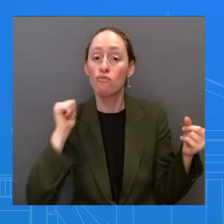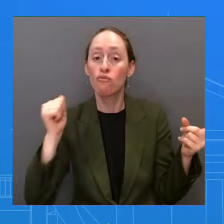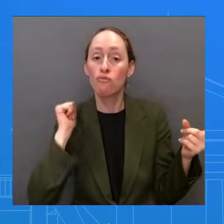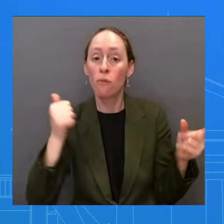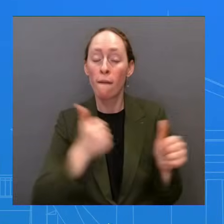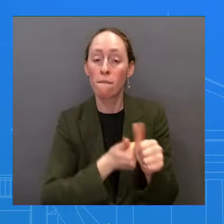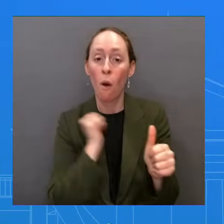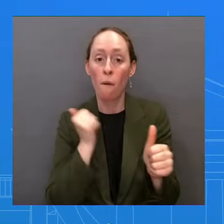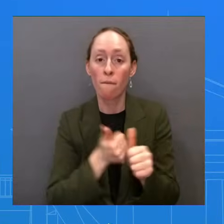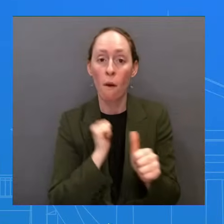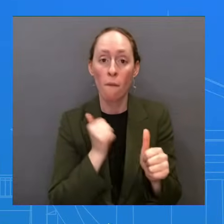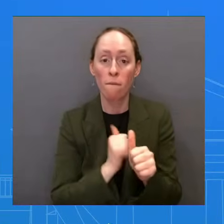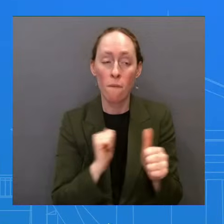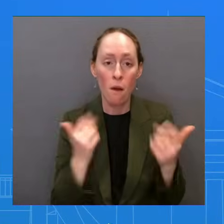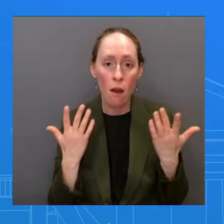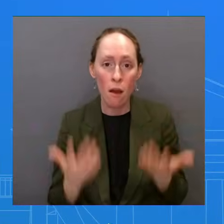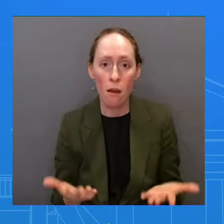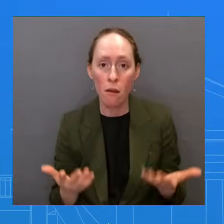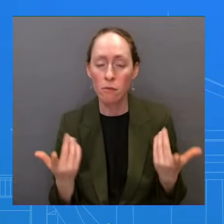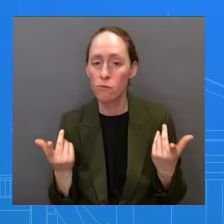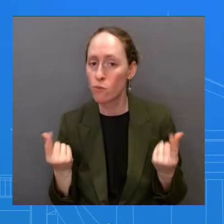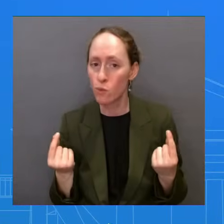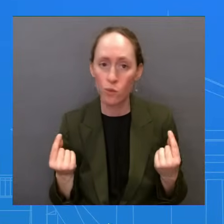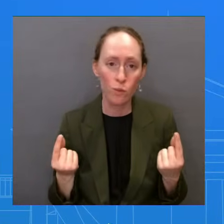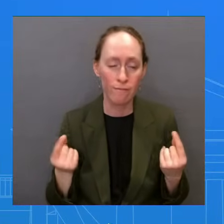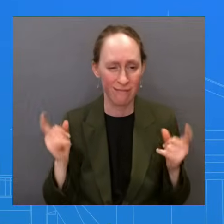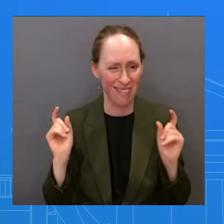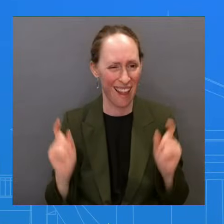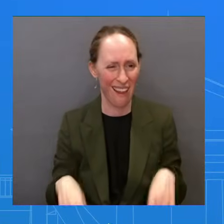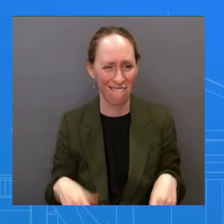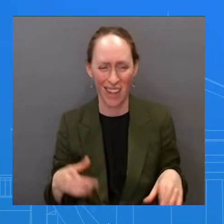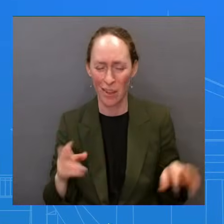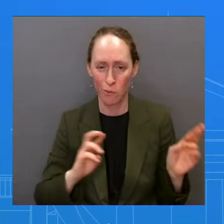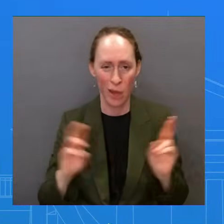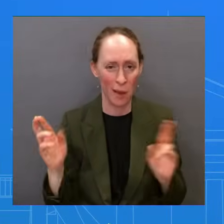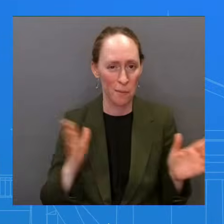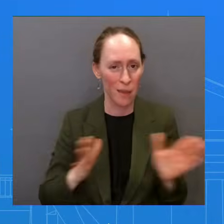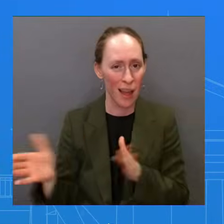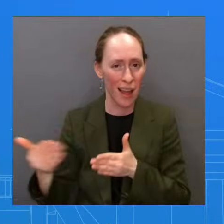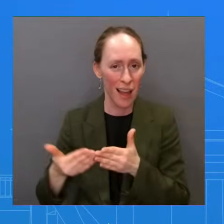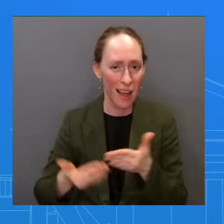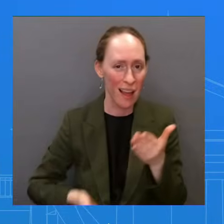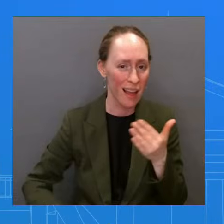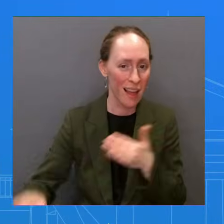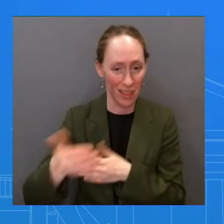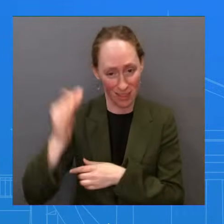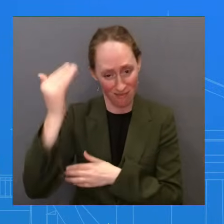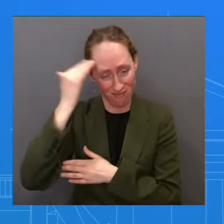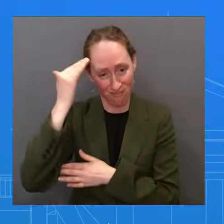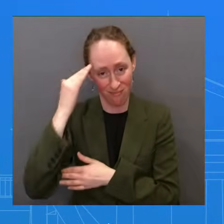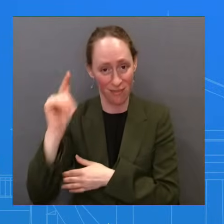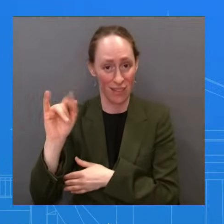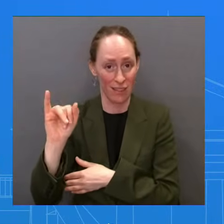to prepare ahead of Title 42 lifting. As you know, that is happening in the next couple of days.